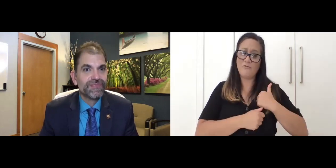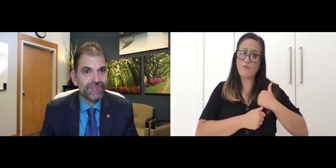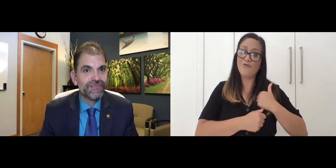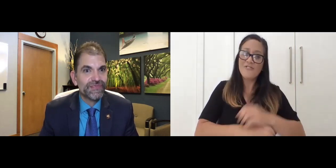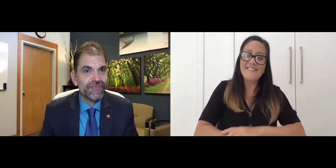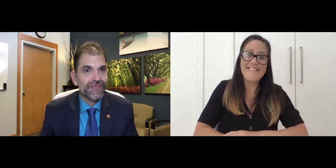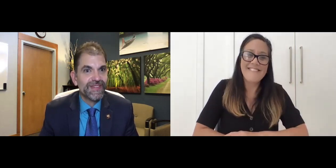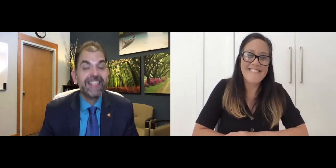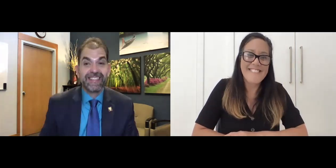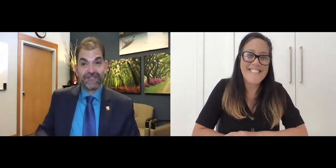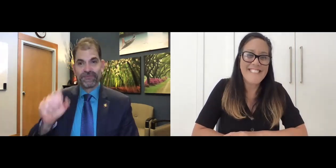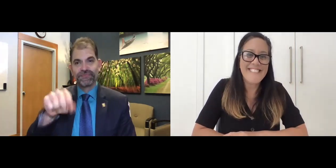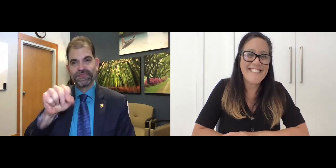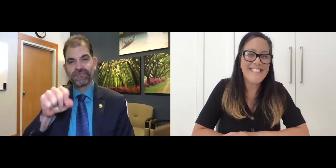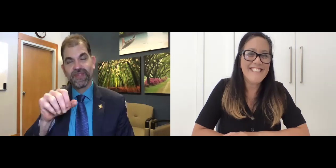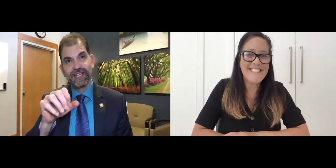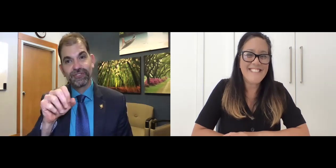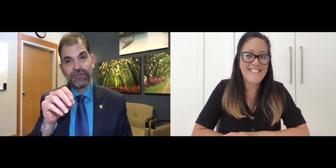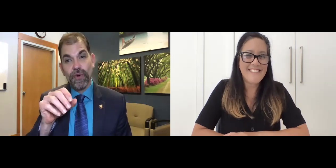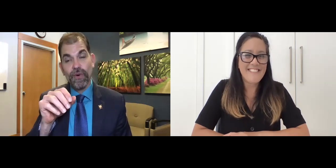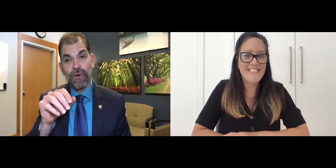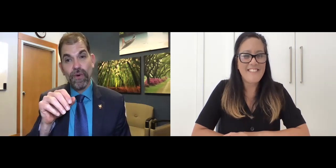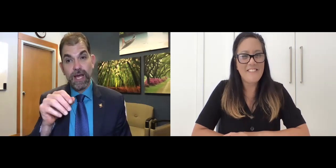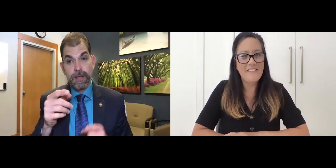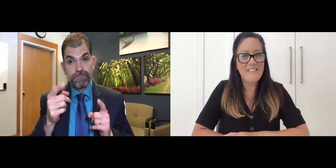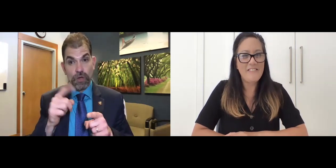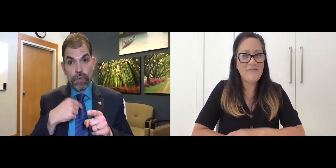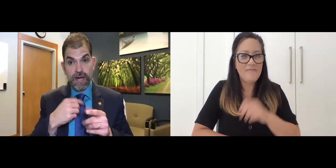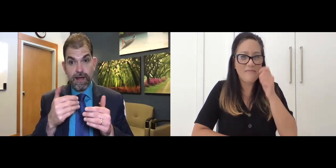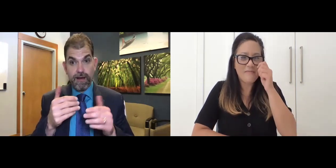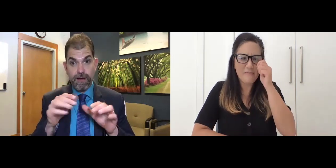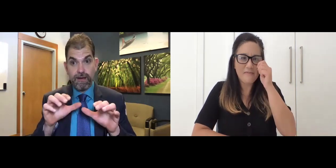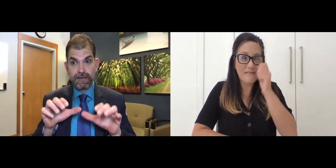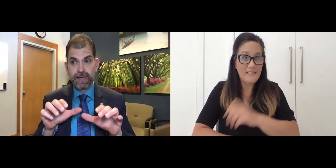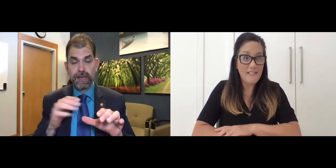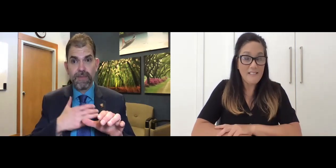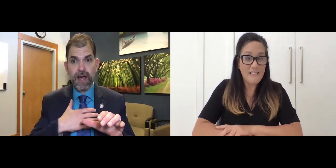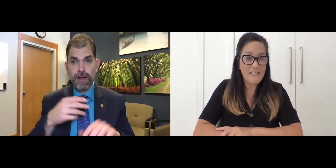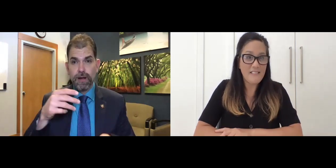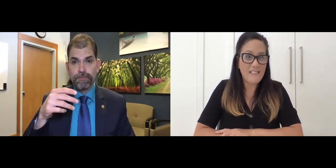loss. Can you tell me about that? Yes. So